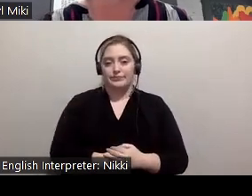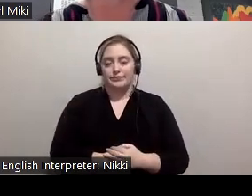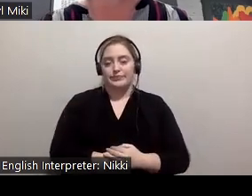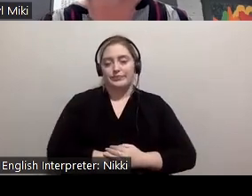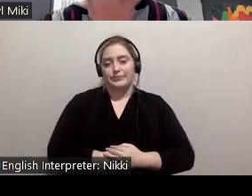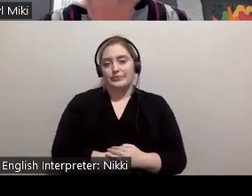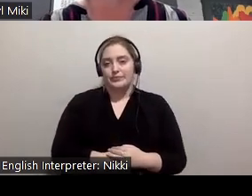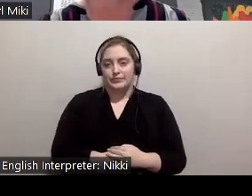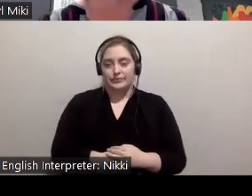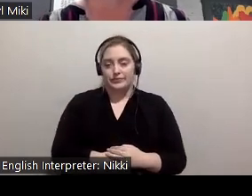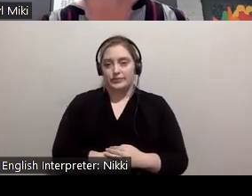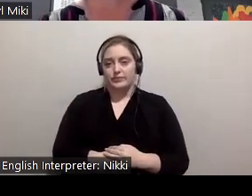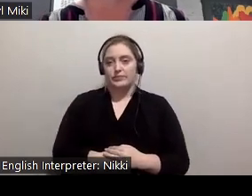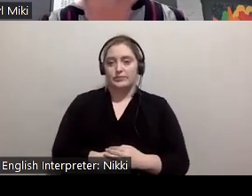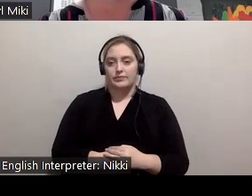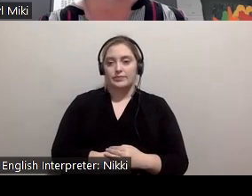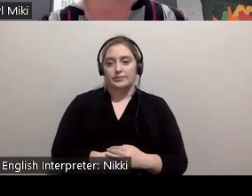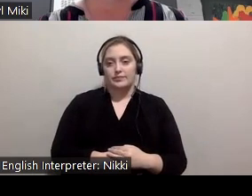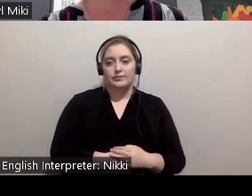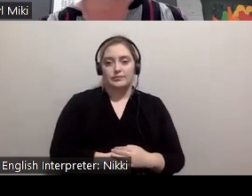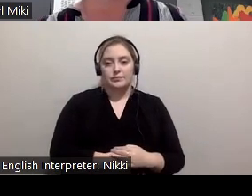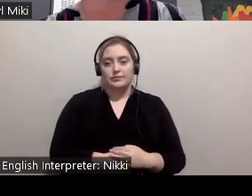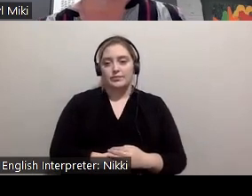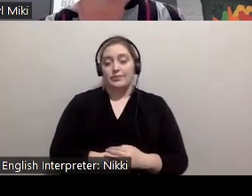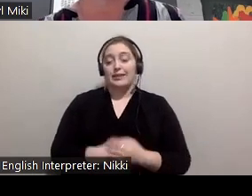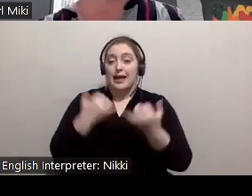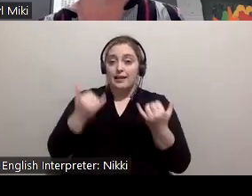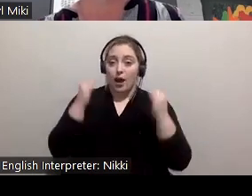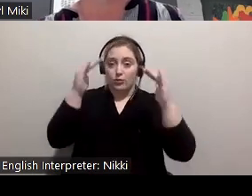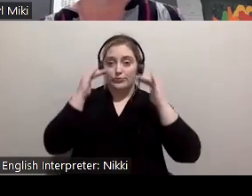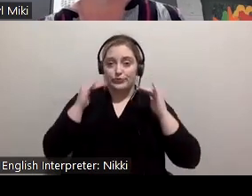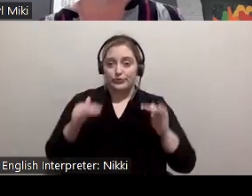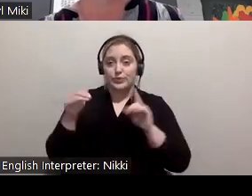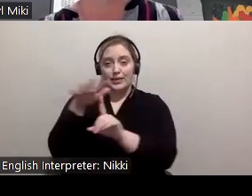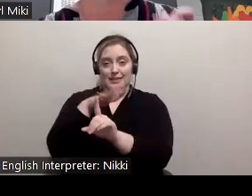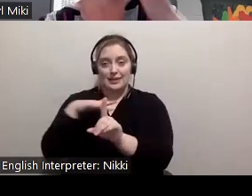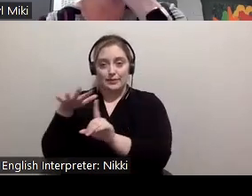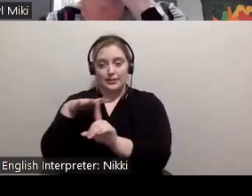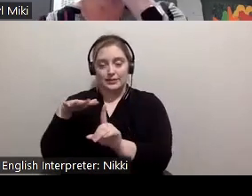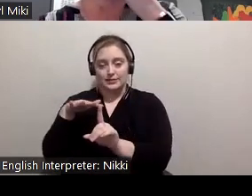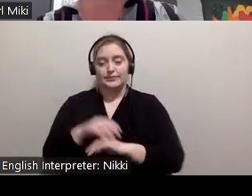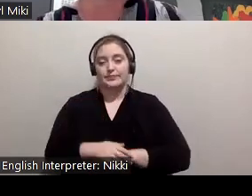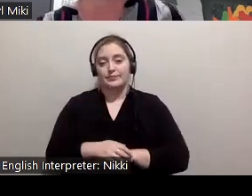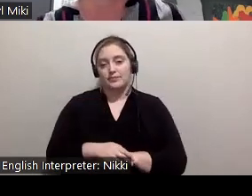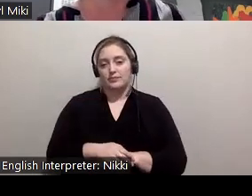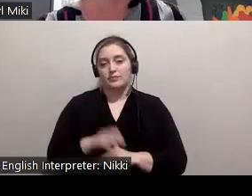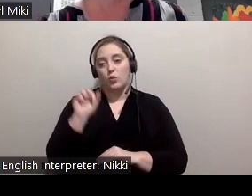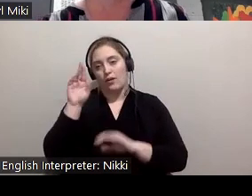So yes so moving on to assessment and and the